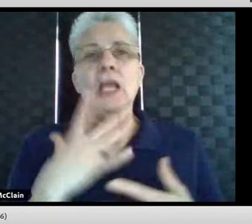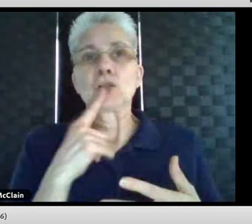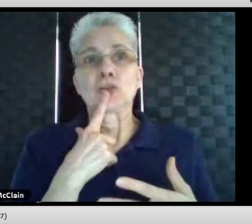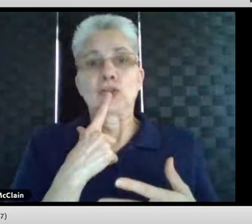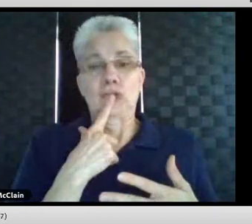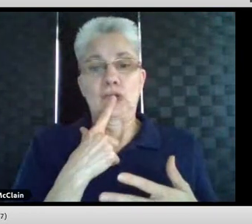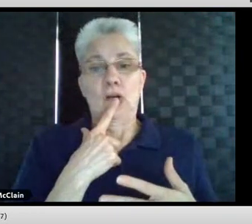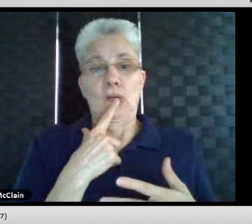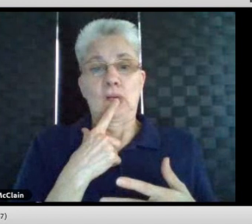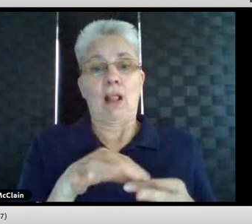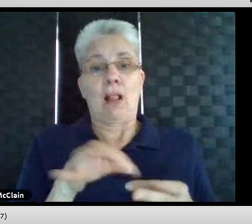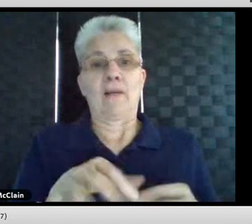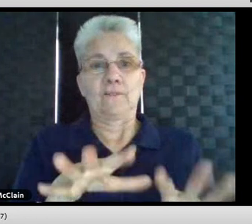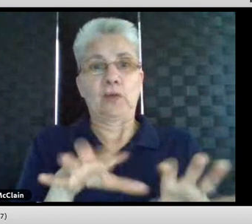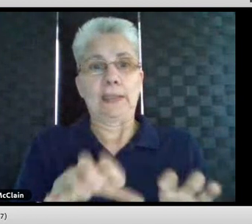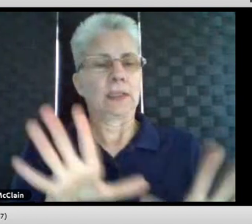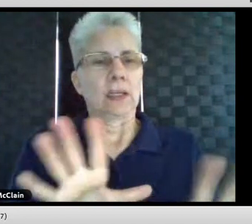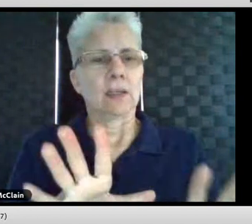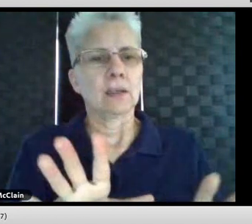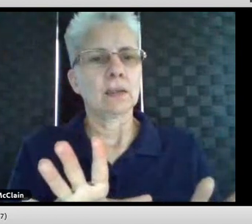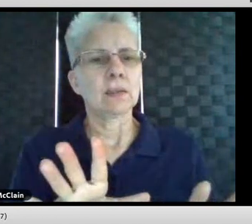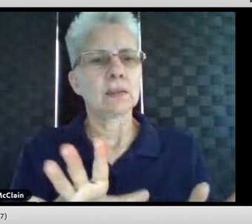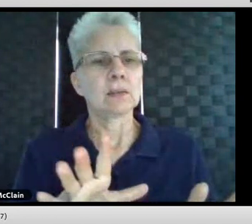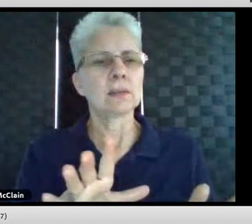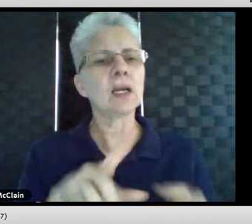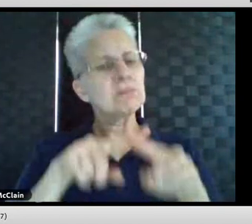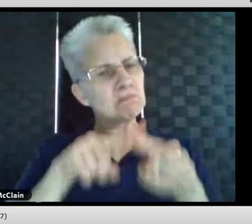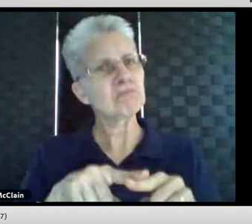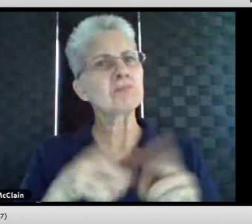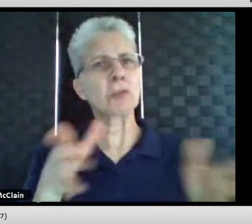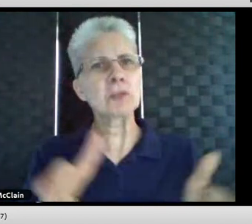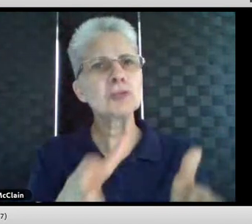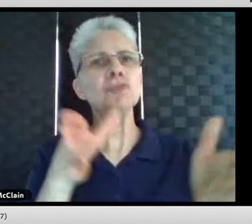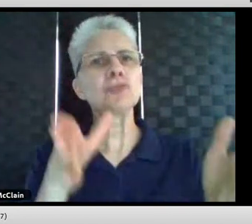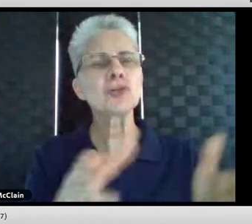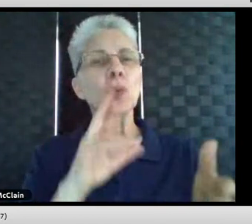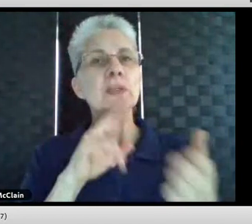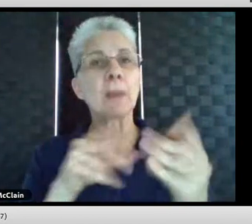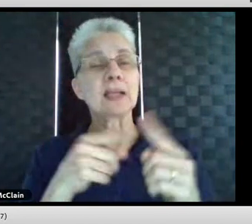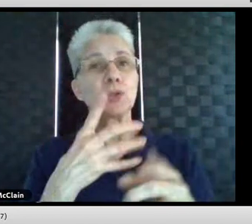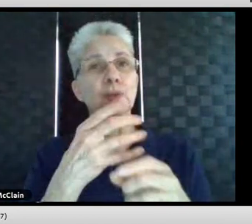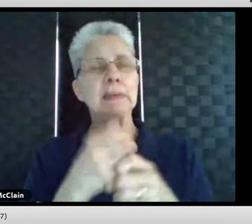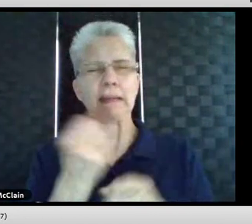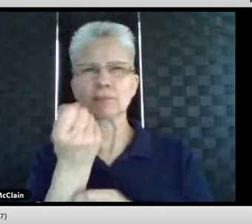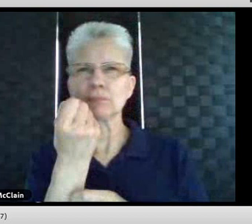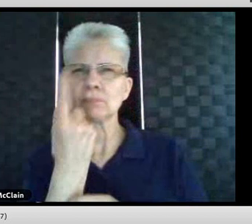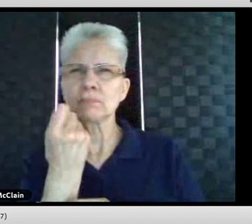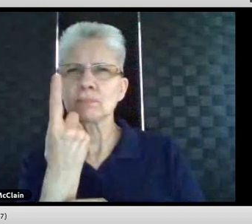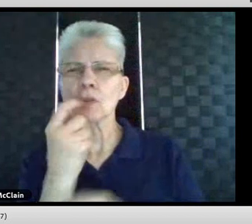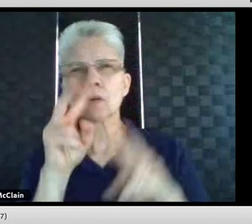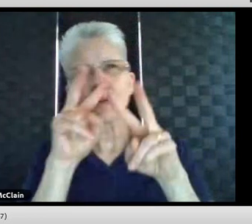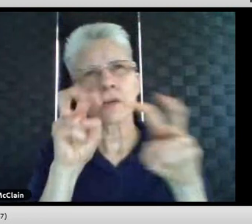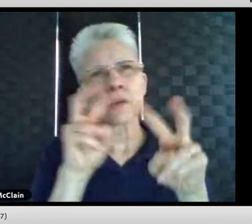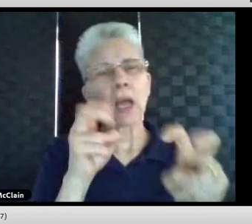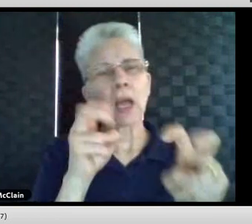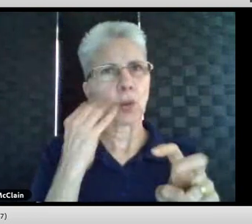Don't freeze. Fall back on that reassuring and responding until you can get a handle on, "Okay. I know I can do this. I can find this.